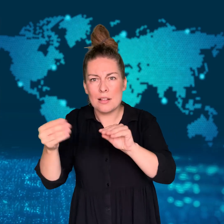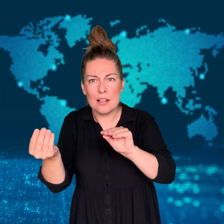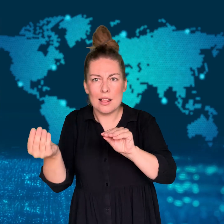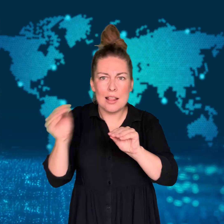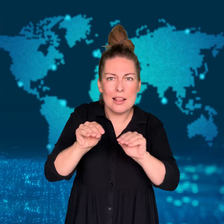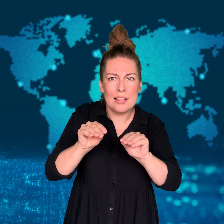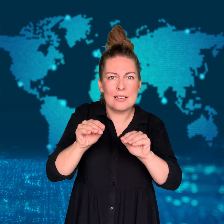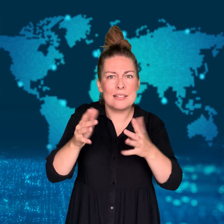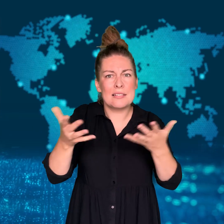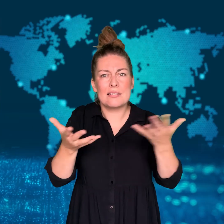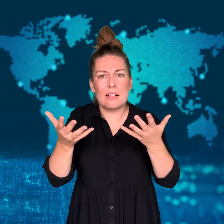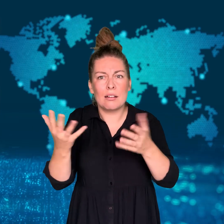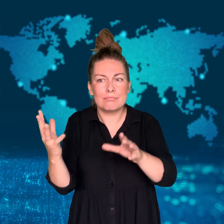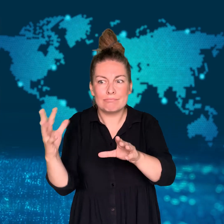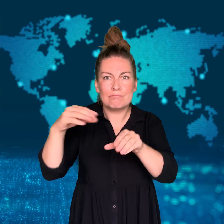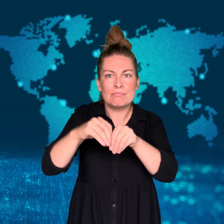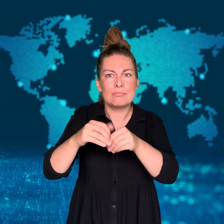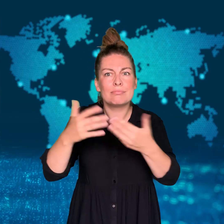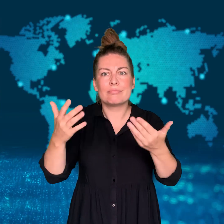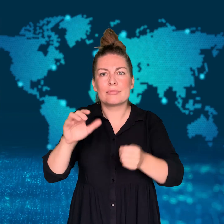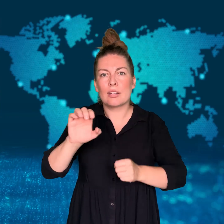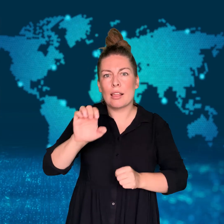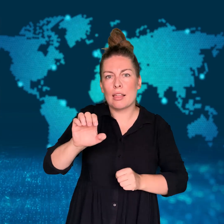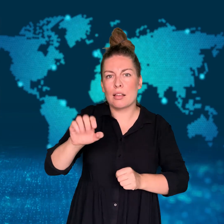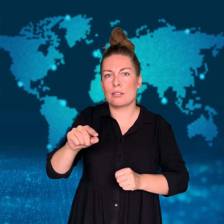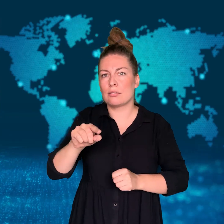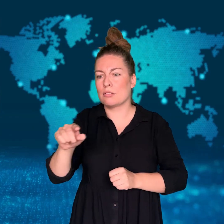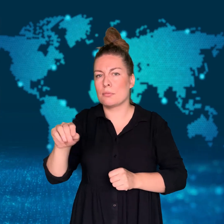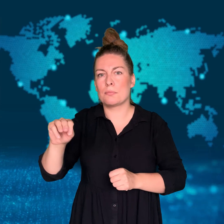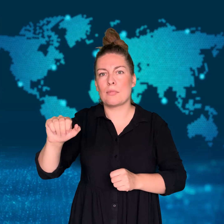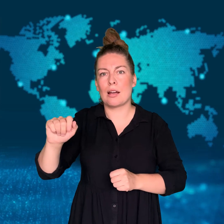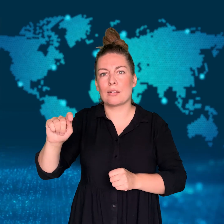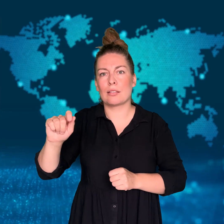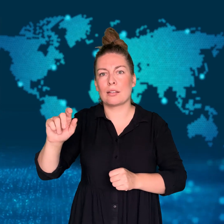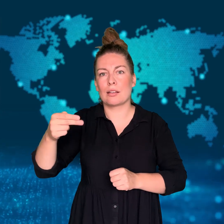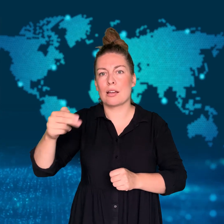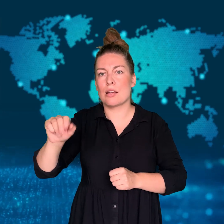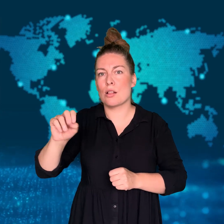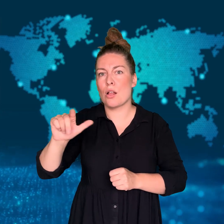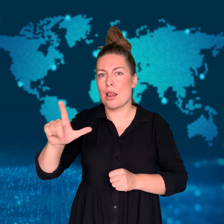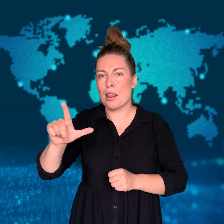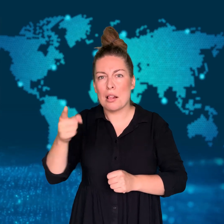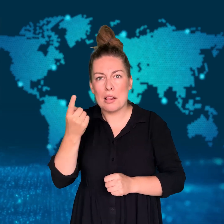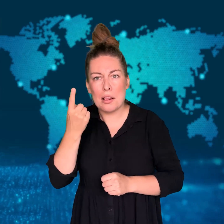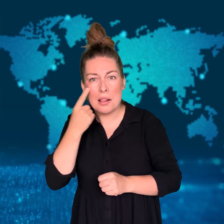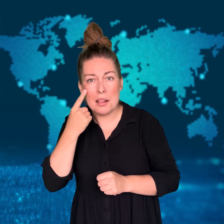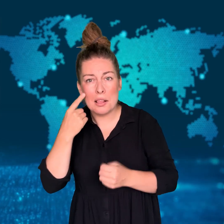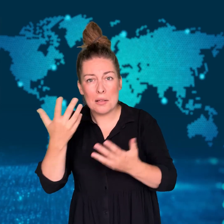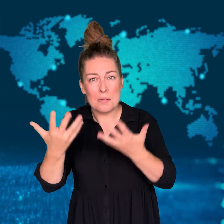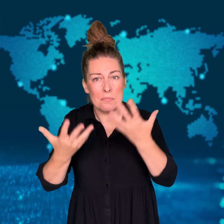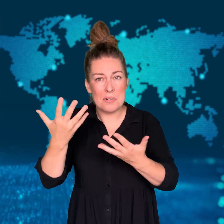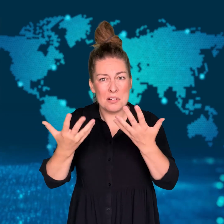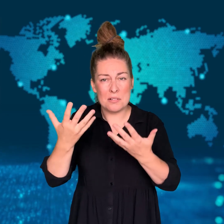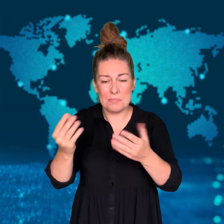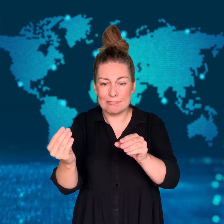recycled plastics and plastics made from other sources,